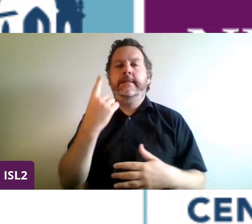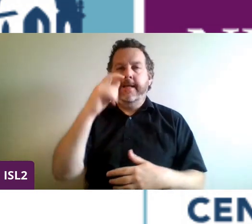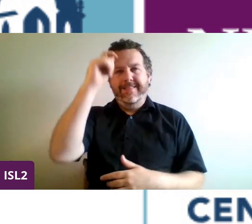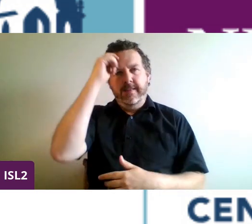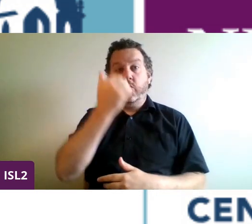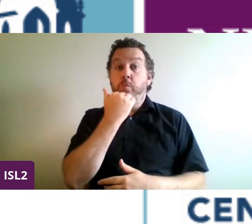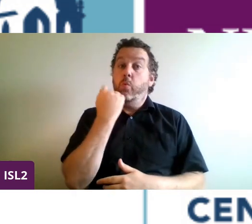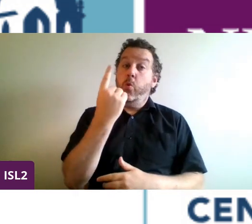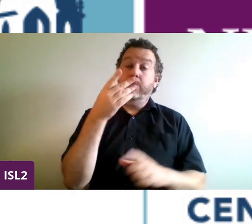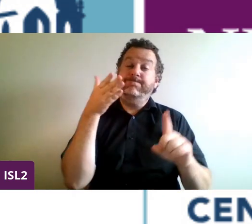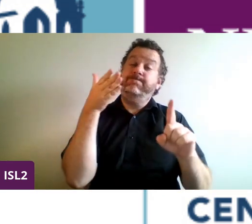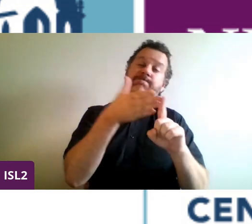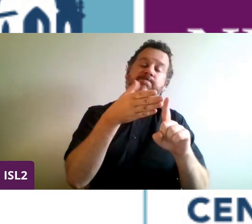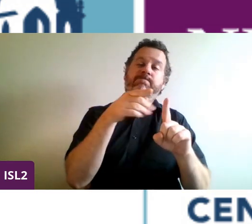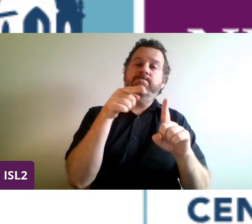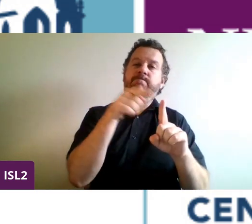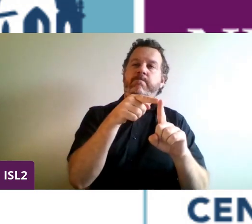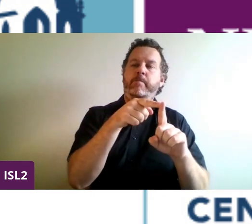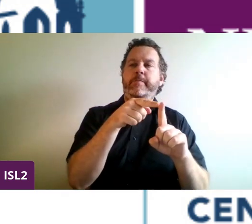locked down is that we have